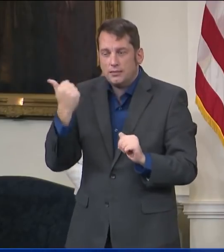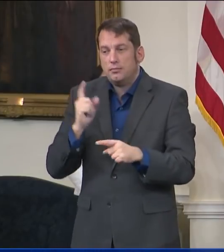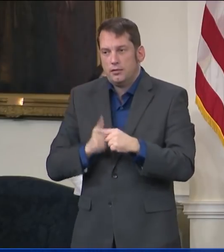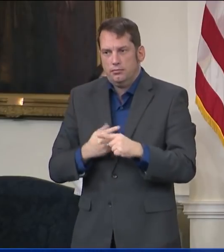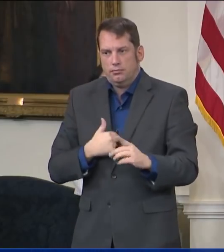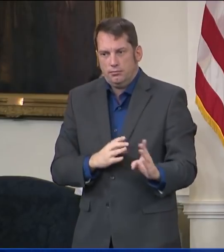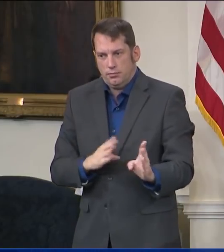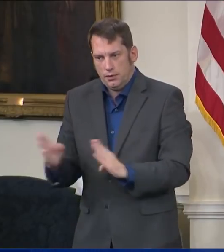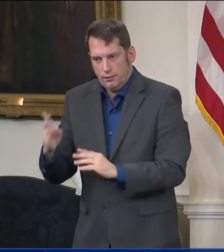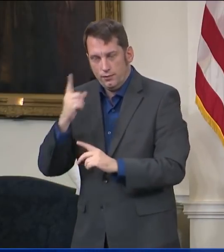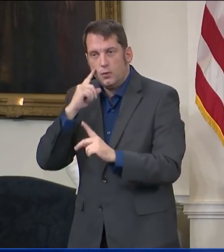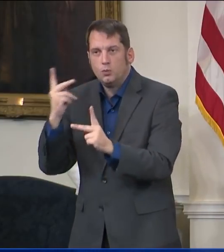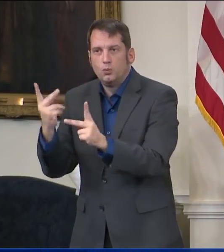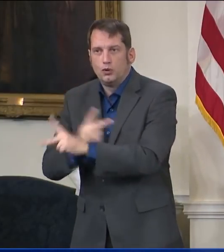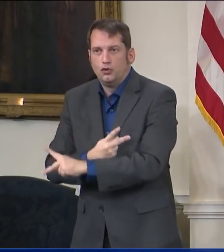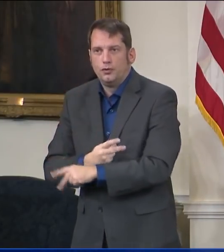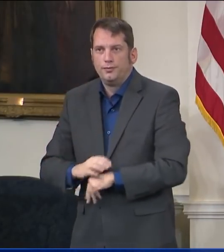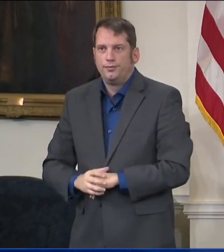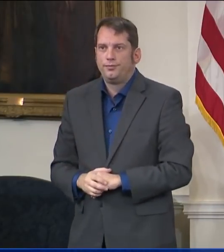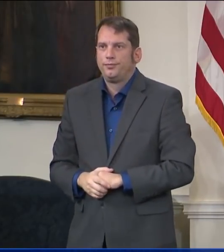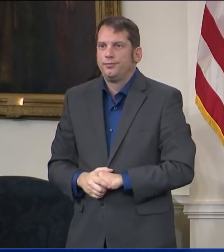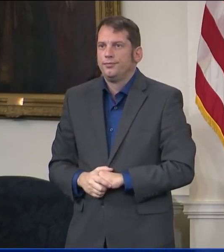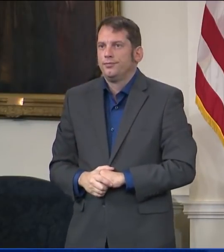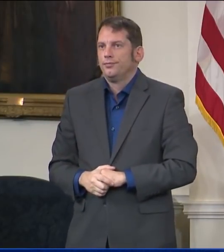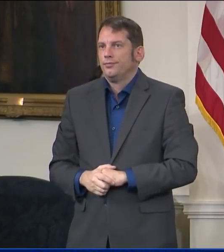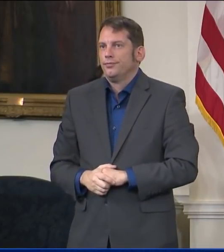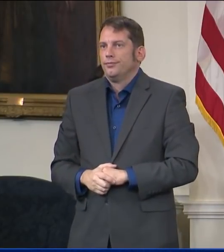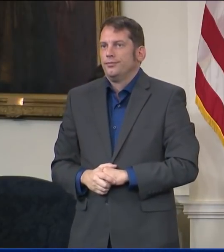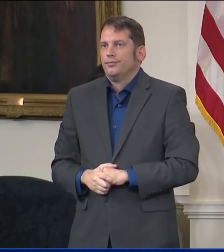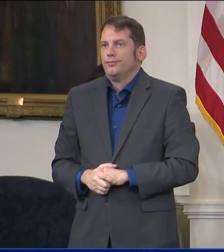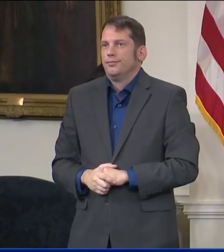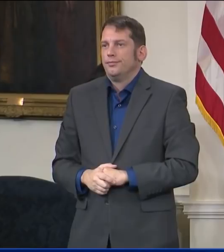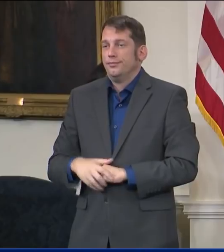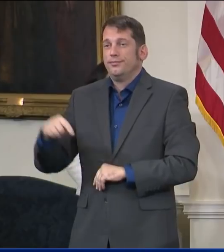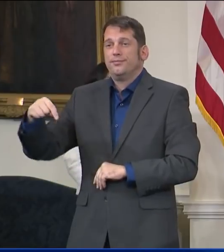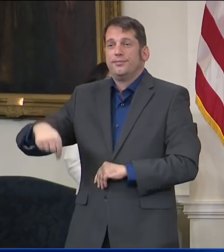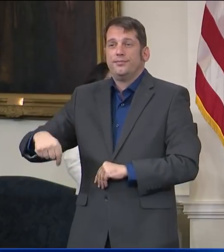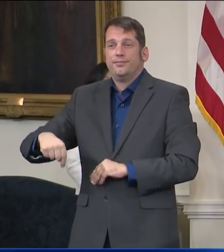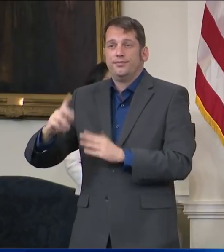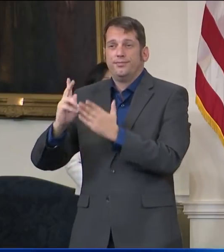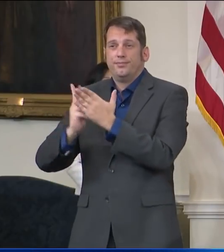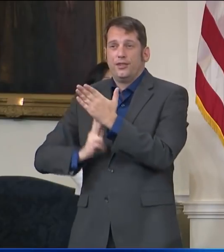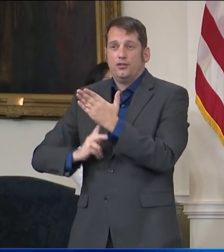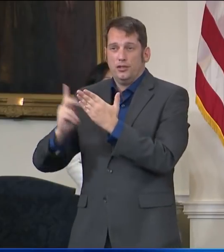WE PRAY FOR THE BEST, BUT WE PLAN FOR THE WORST.